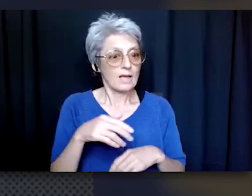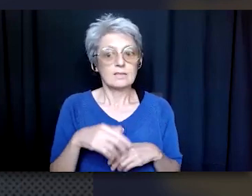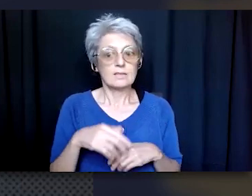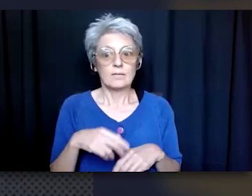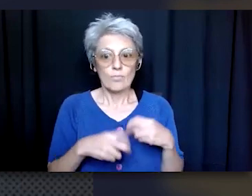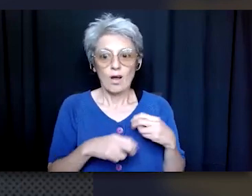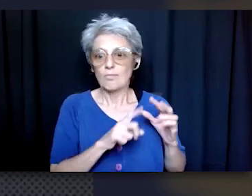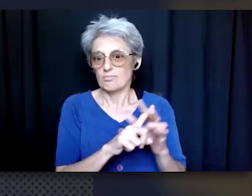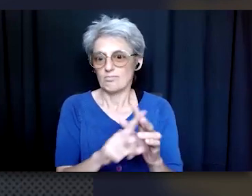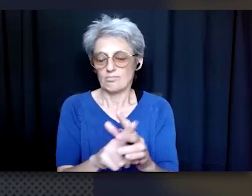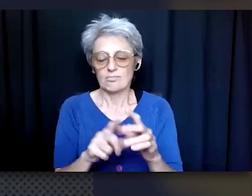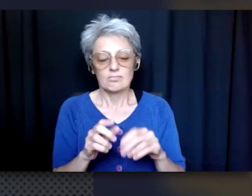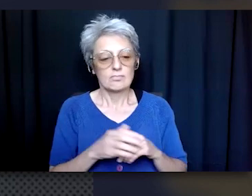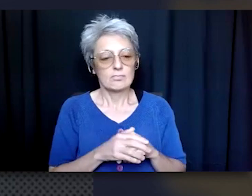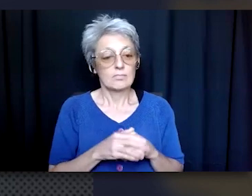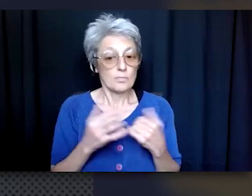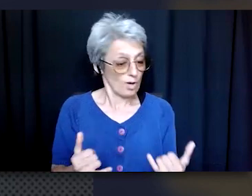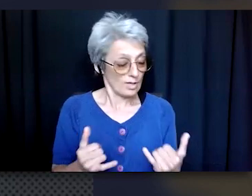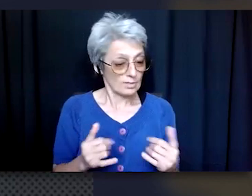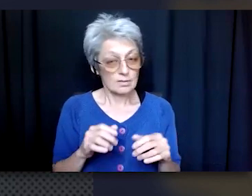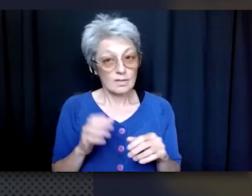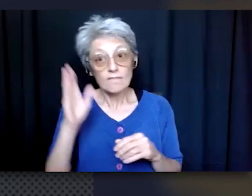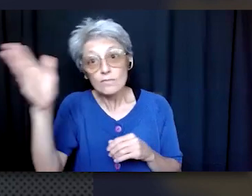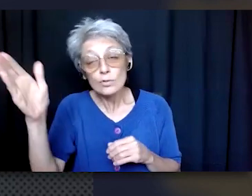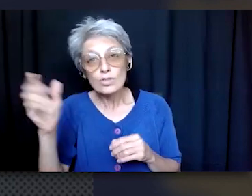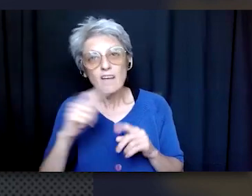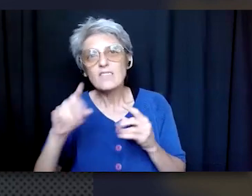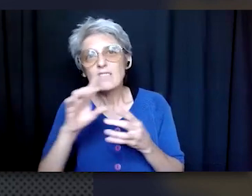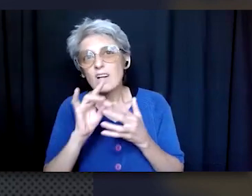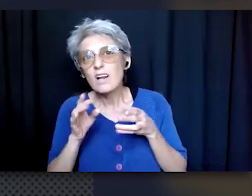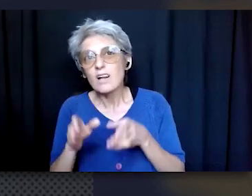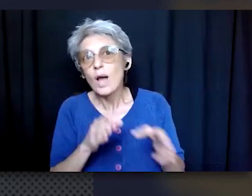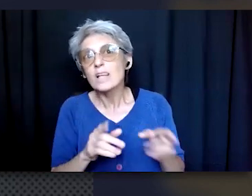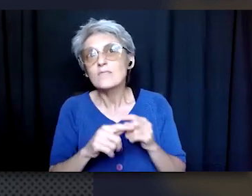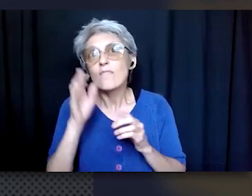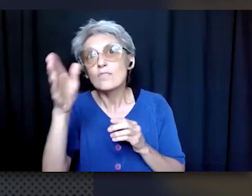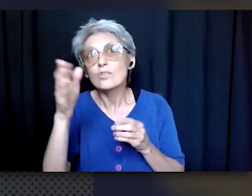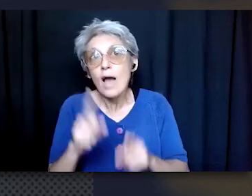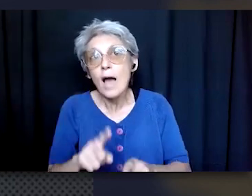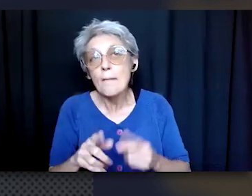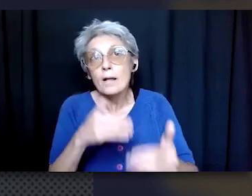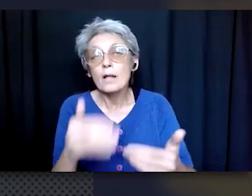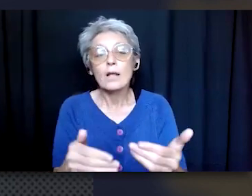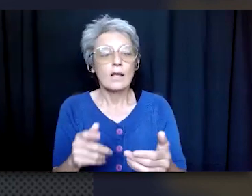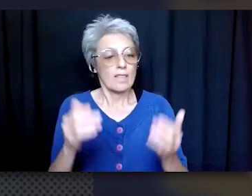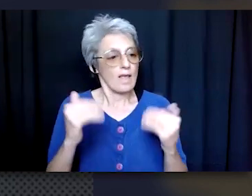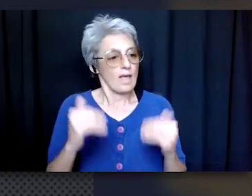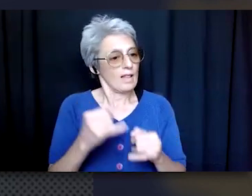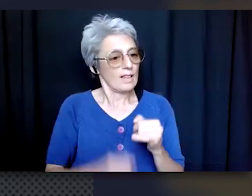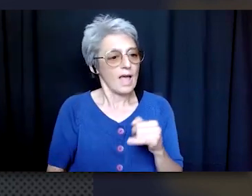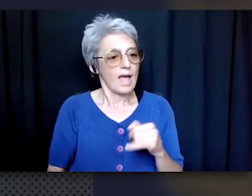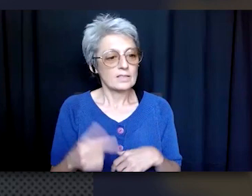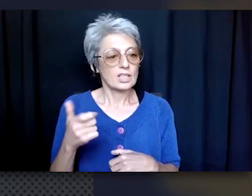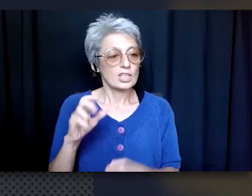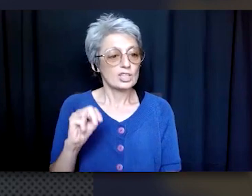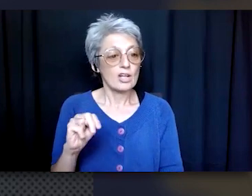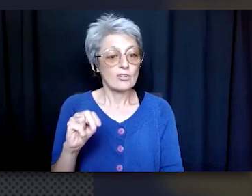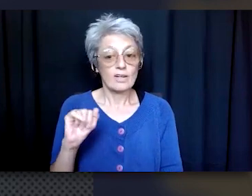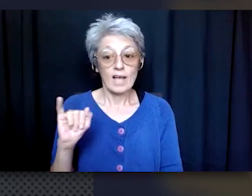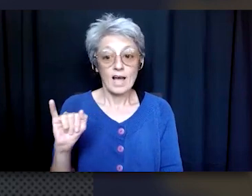possible futures, and then look at if we can get to a place where generative AI could take us to